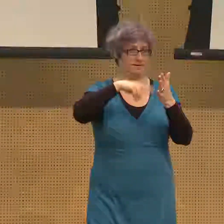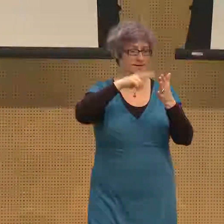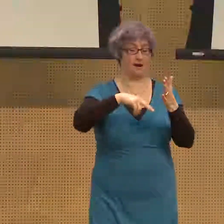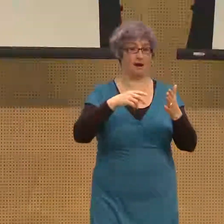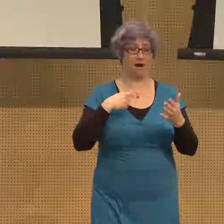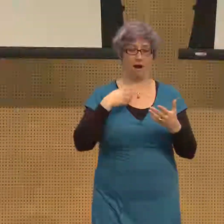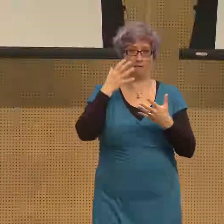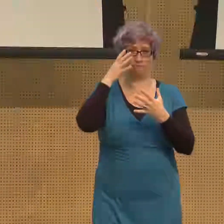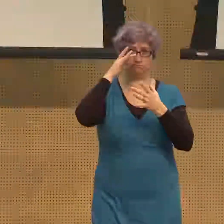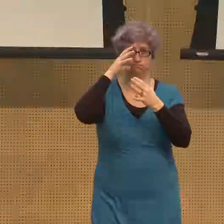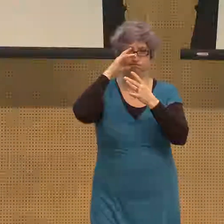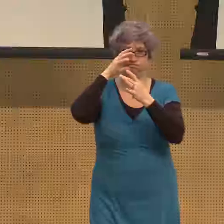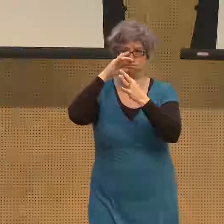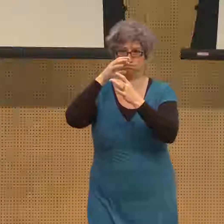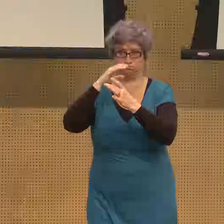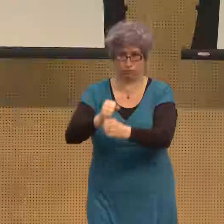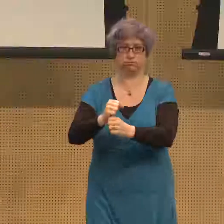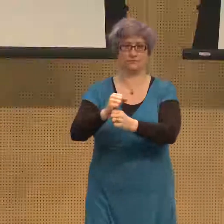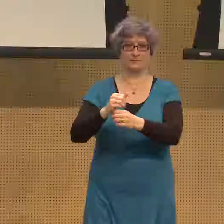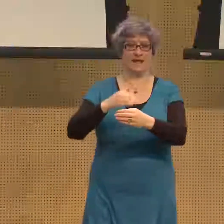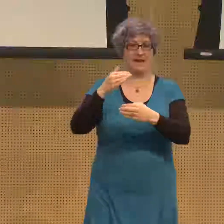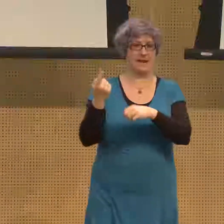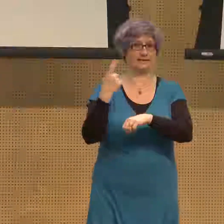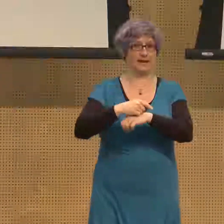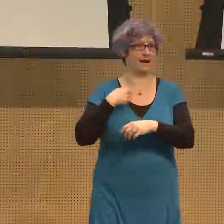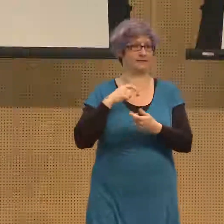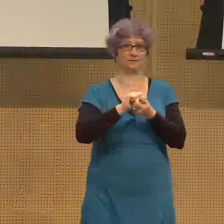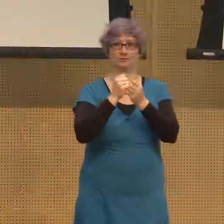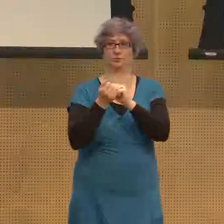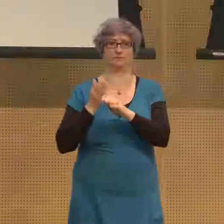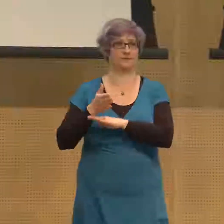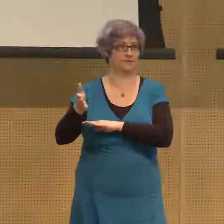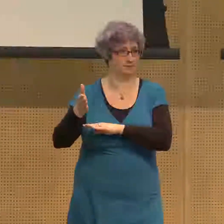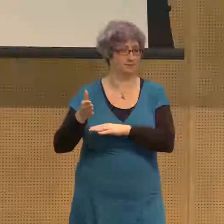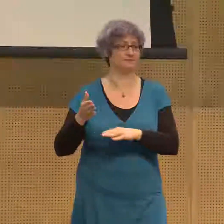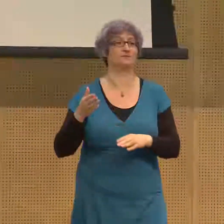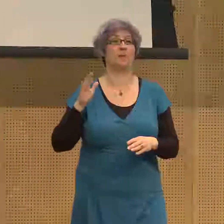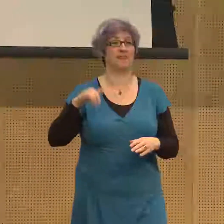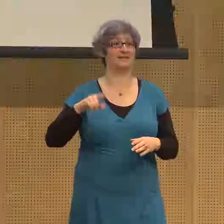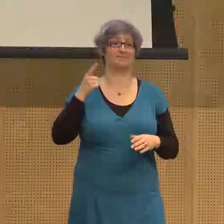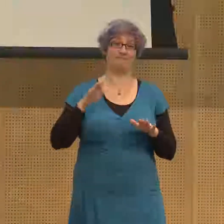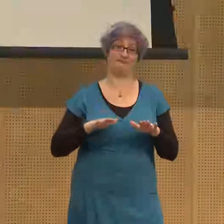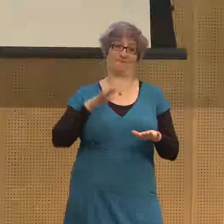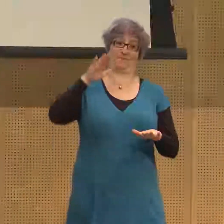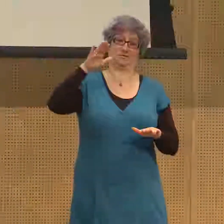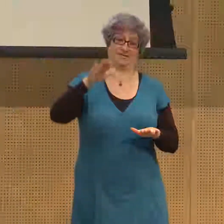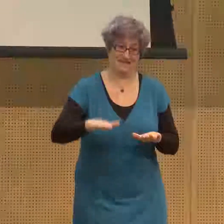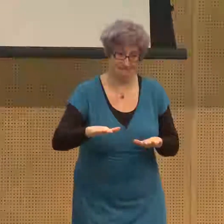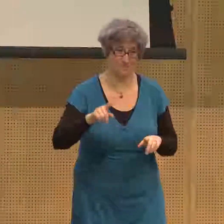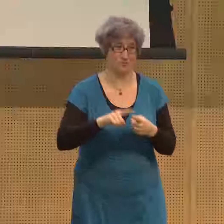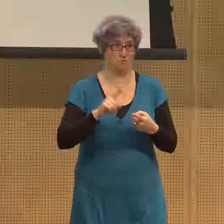It shows the automatic process of reading, and I became fascinated with that. The next day, I changed my major.